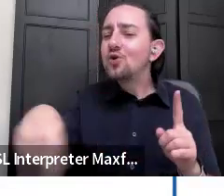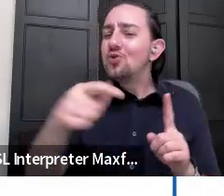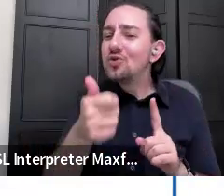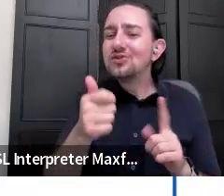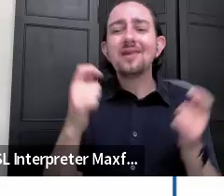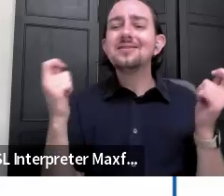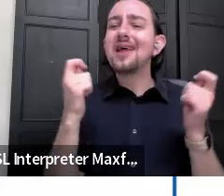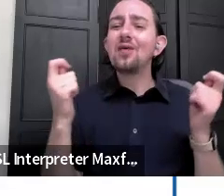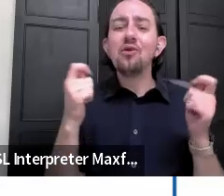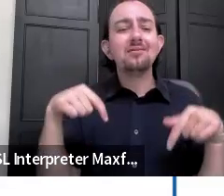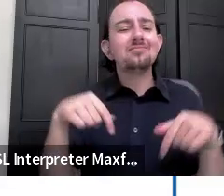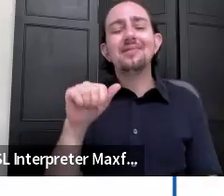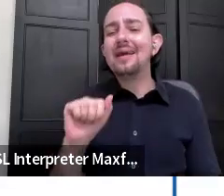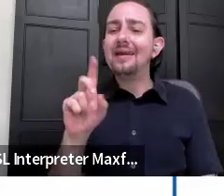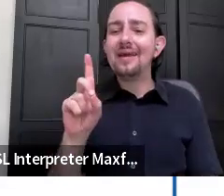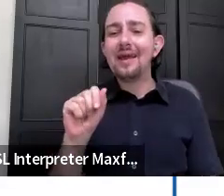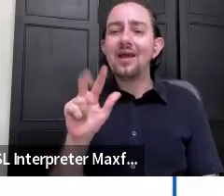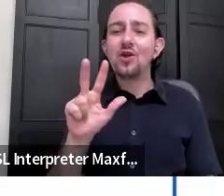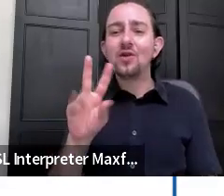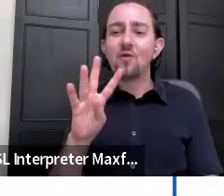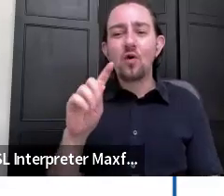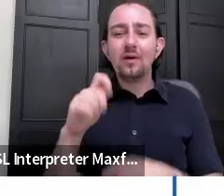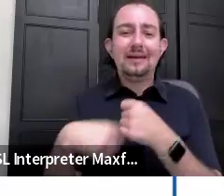And what do you wish to see in the future? We have seen some of the things in the chat.